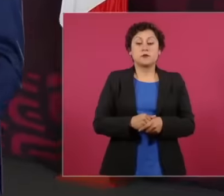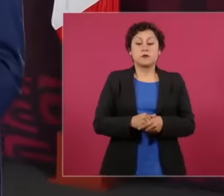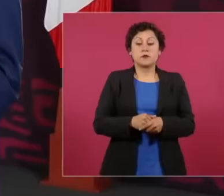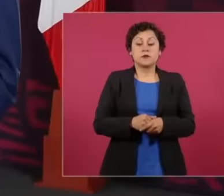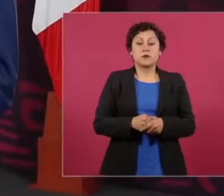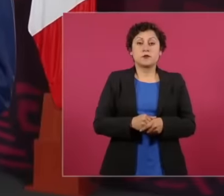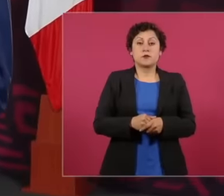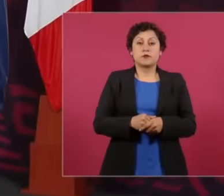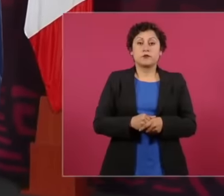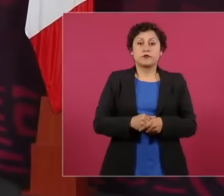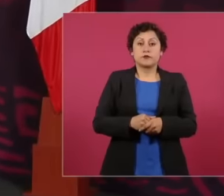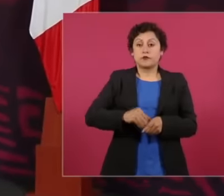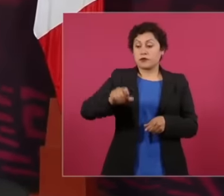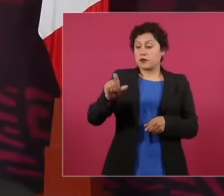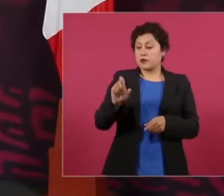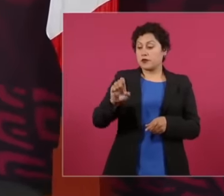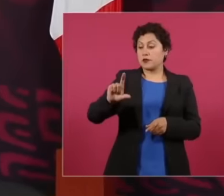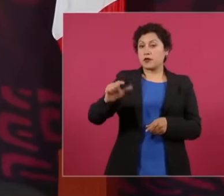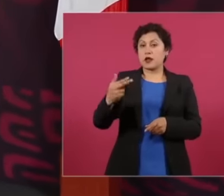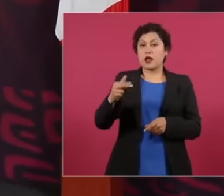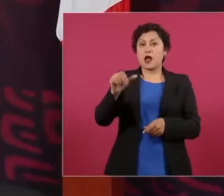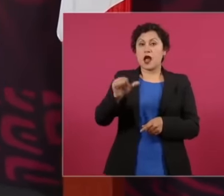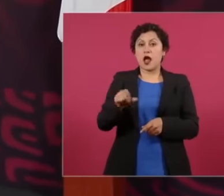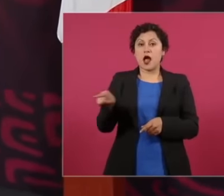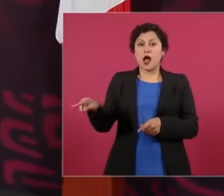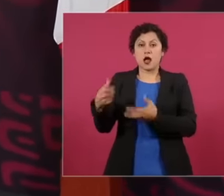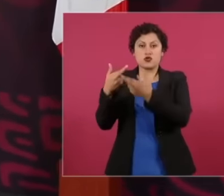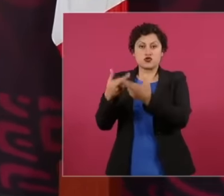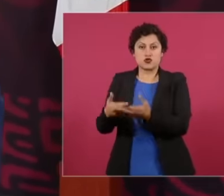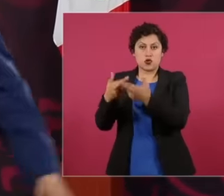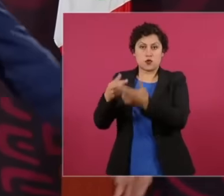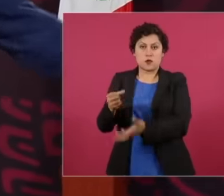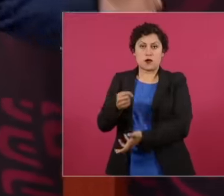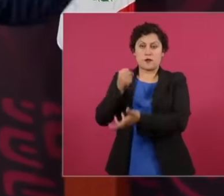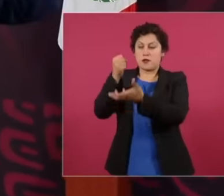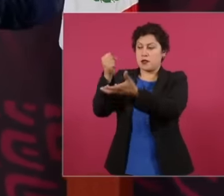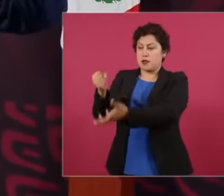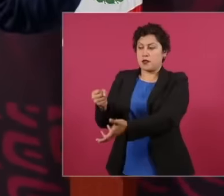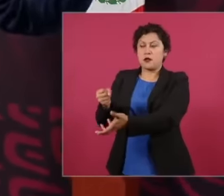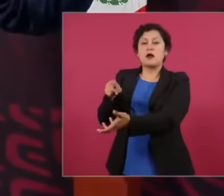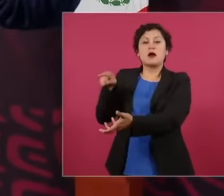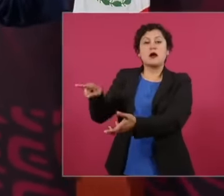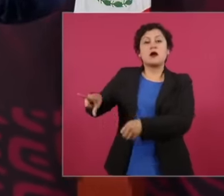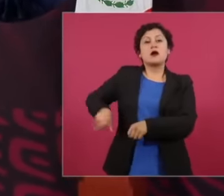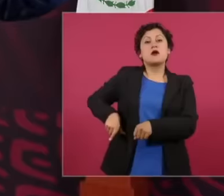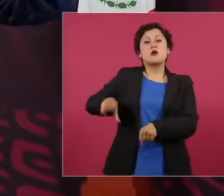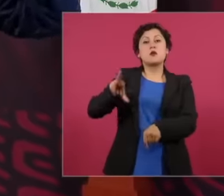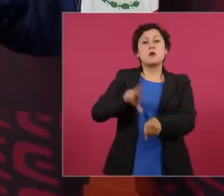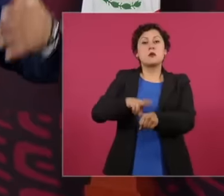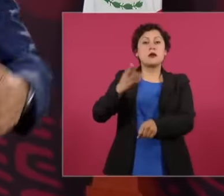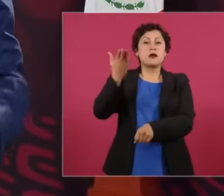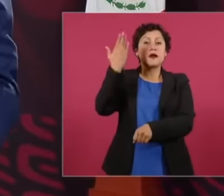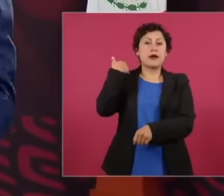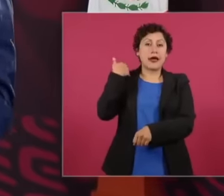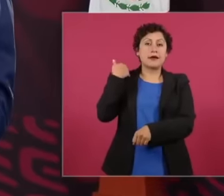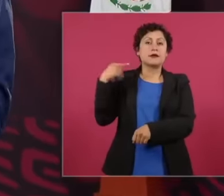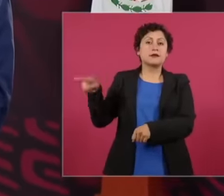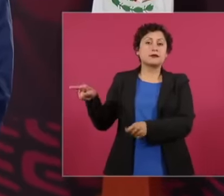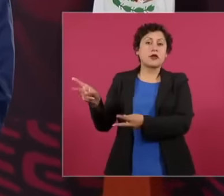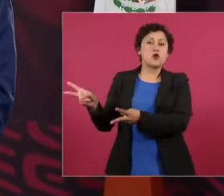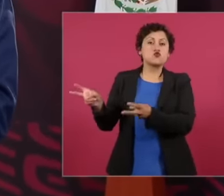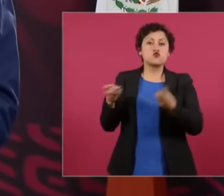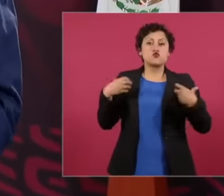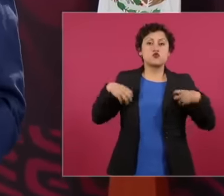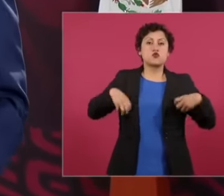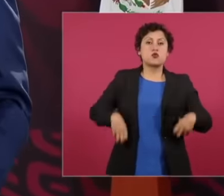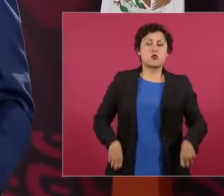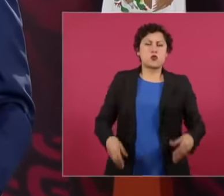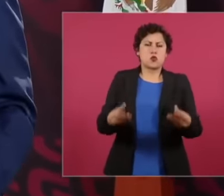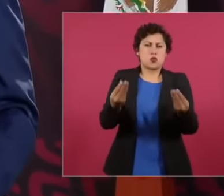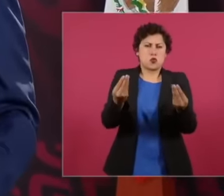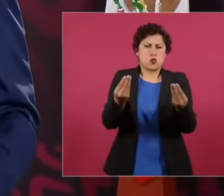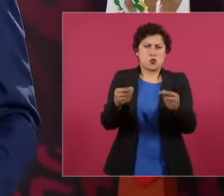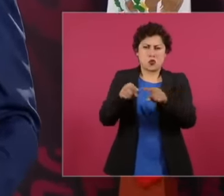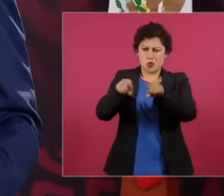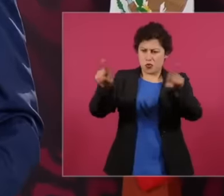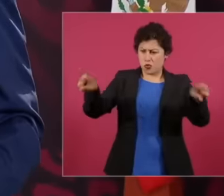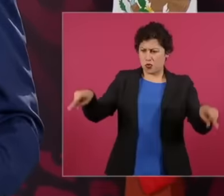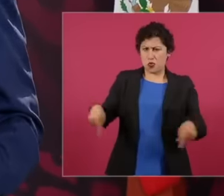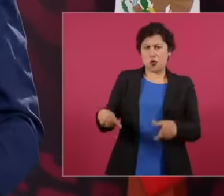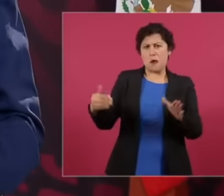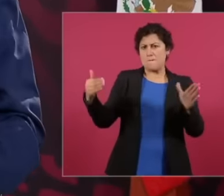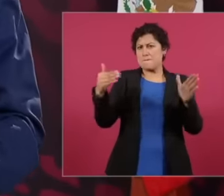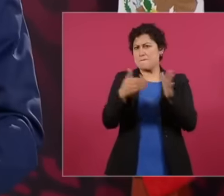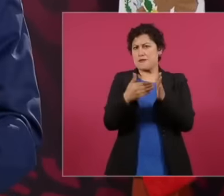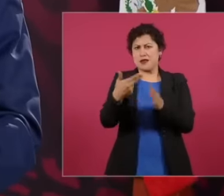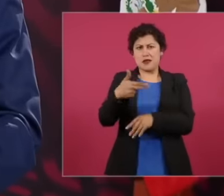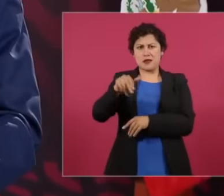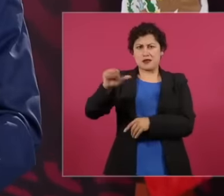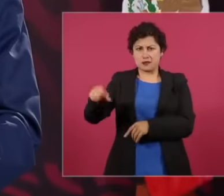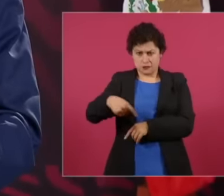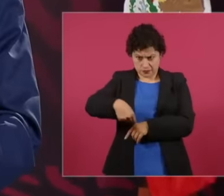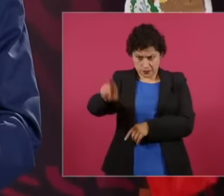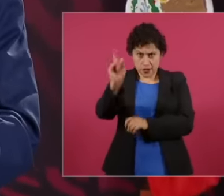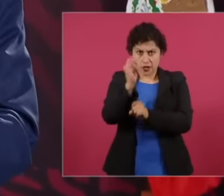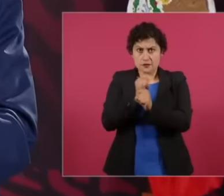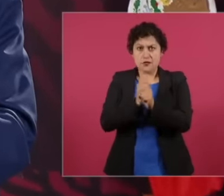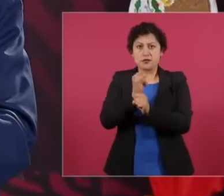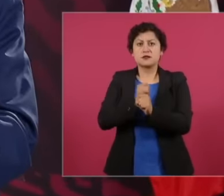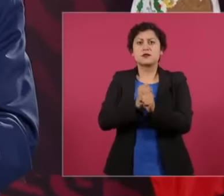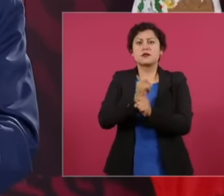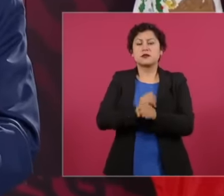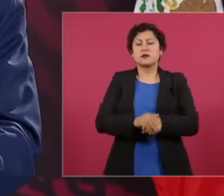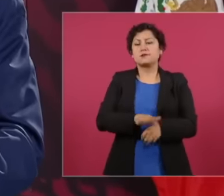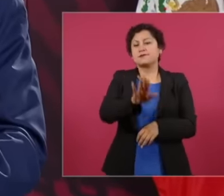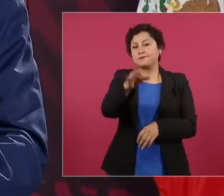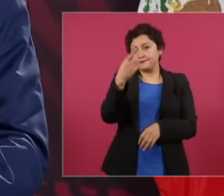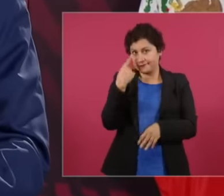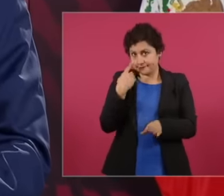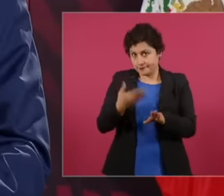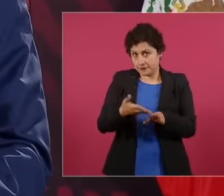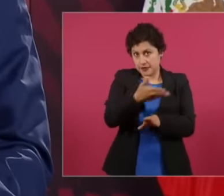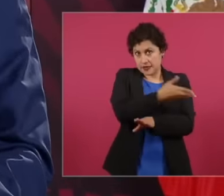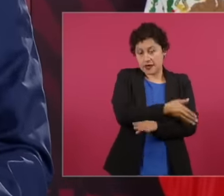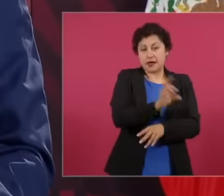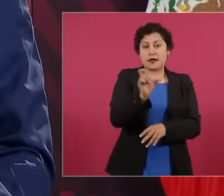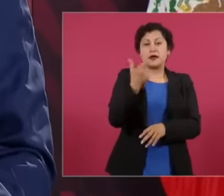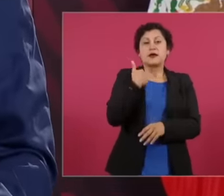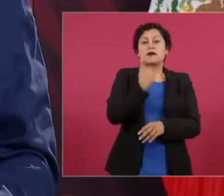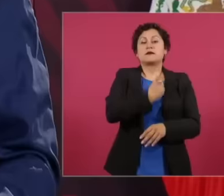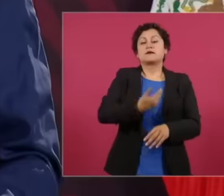stolen. We are talking about thousands of hectares. investigation eh When Fox